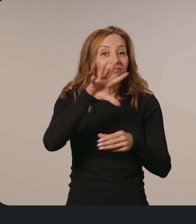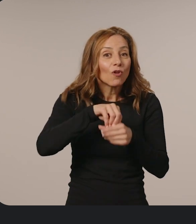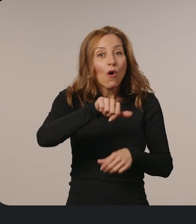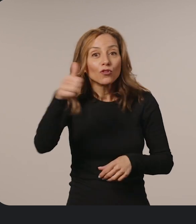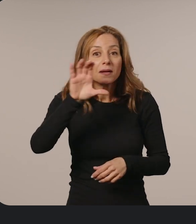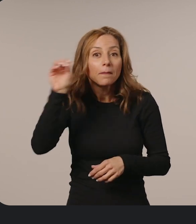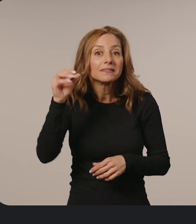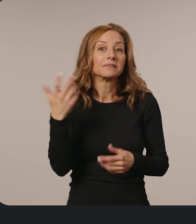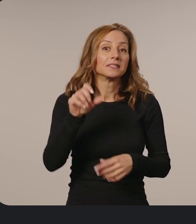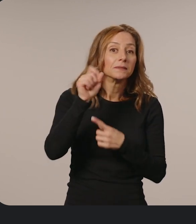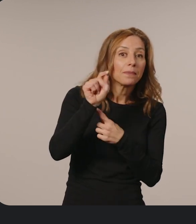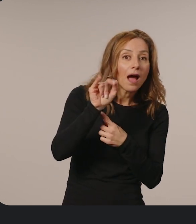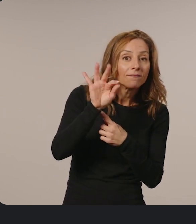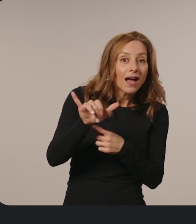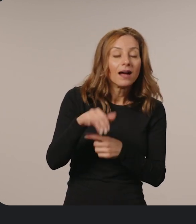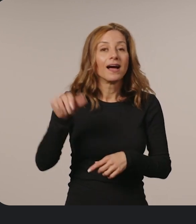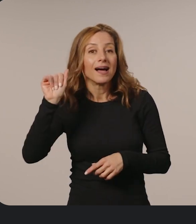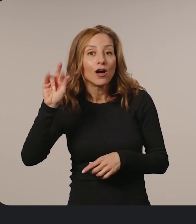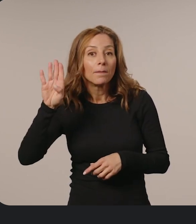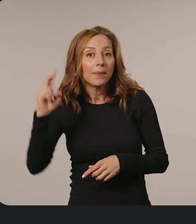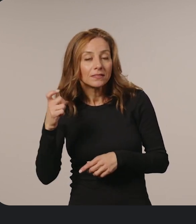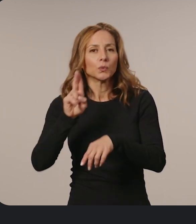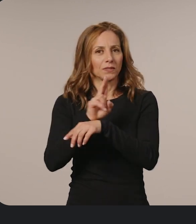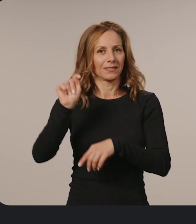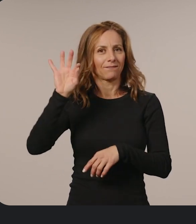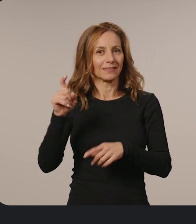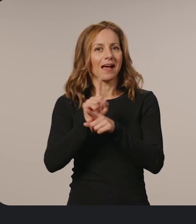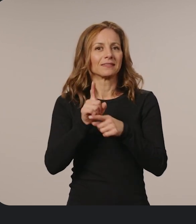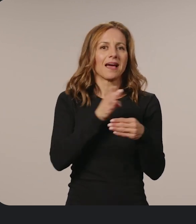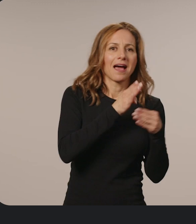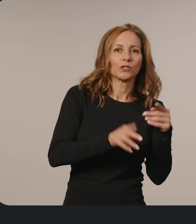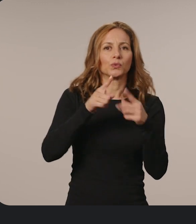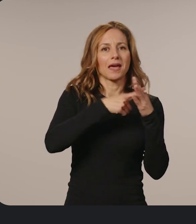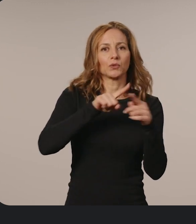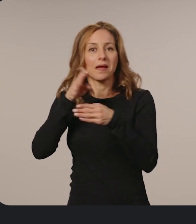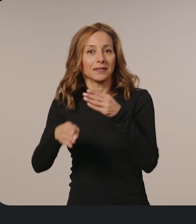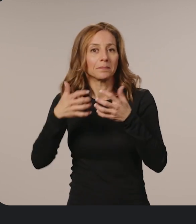And other companies, including Spotify and Airbus, use TFX as an end-to-end machine learning solution